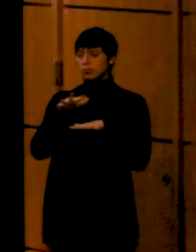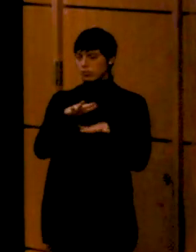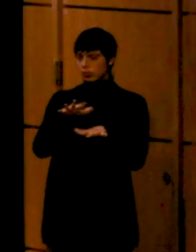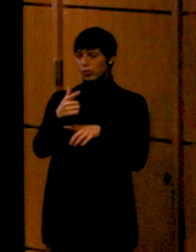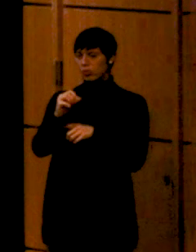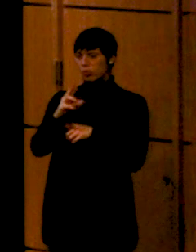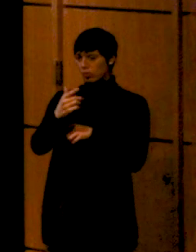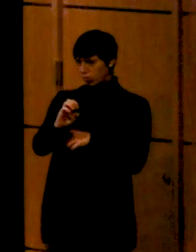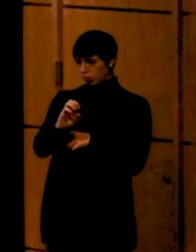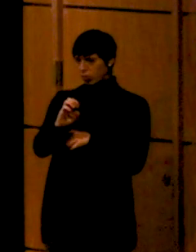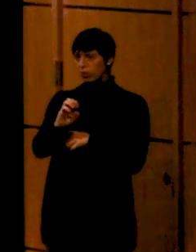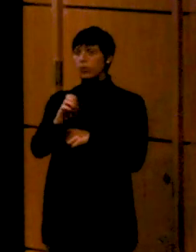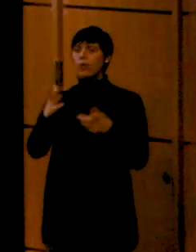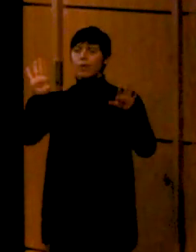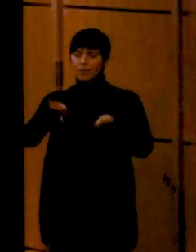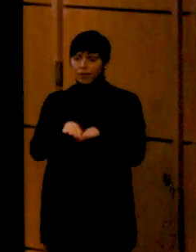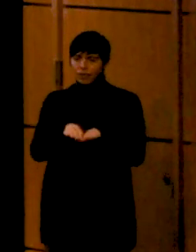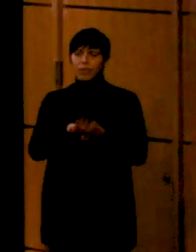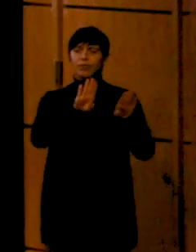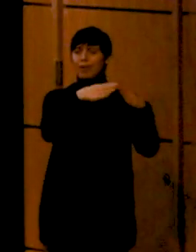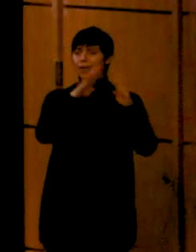centuries defined and shaped us.